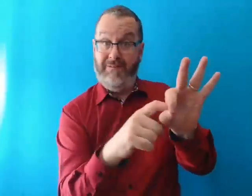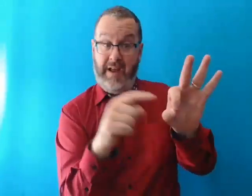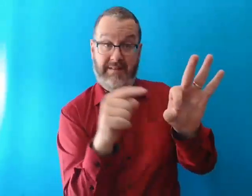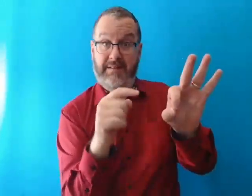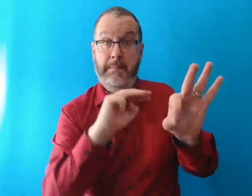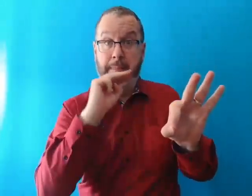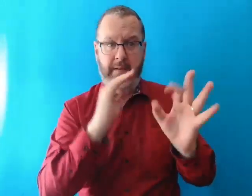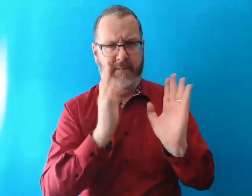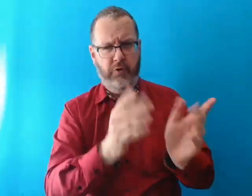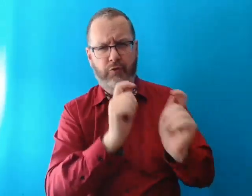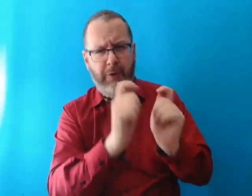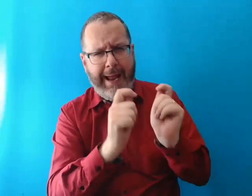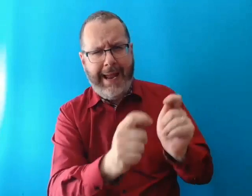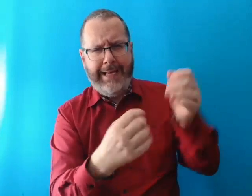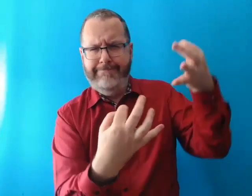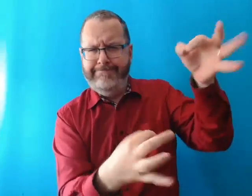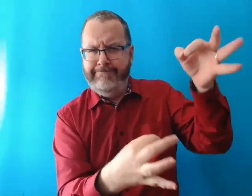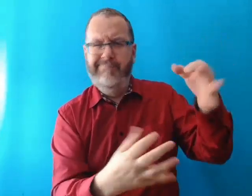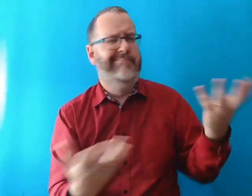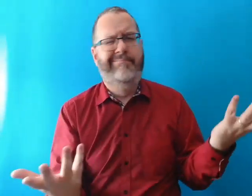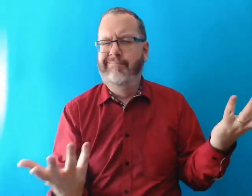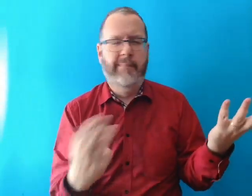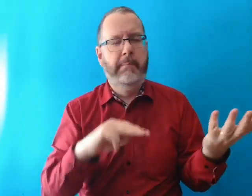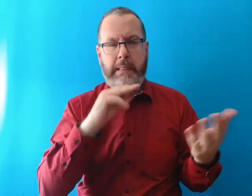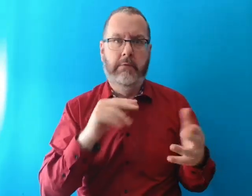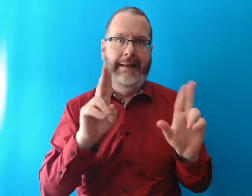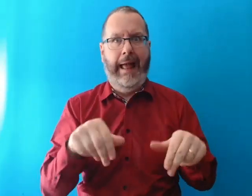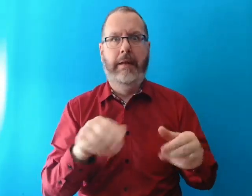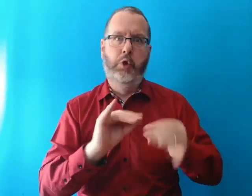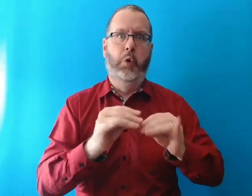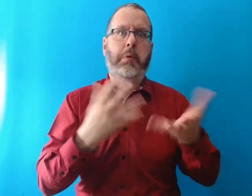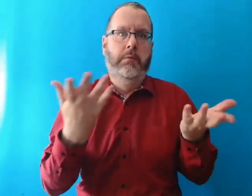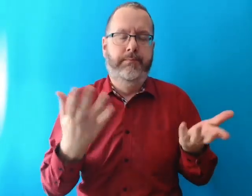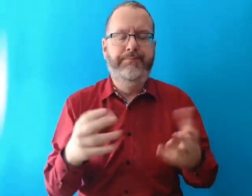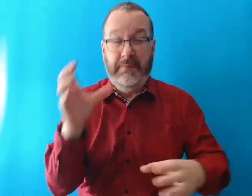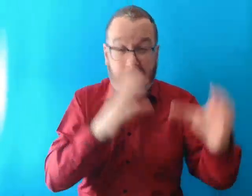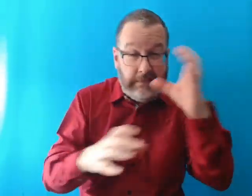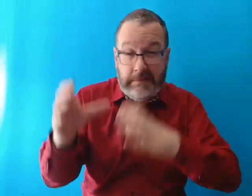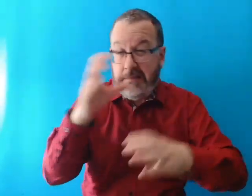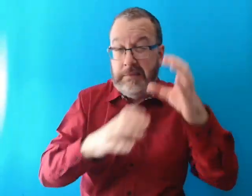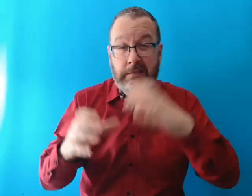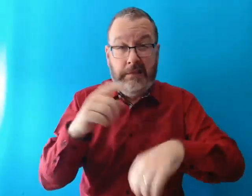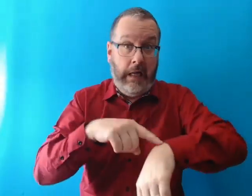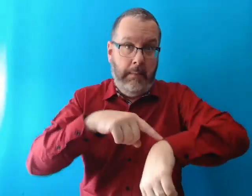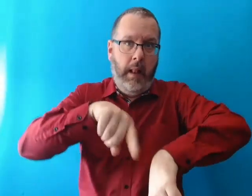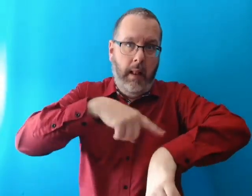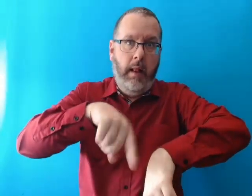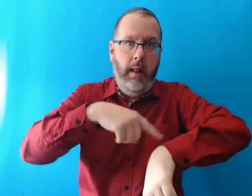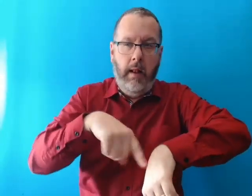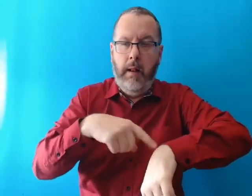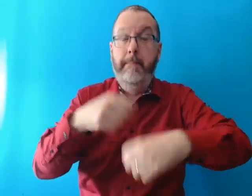(of course this wouldn't have meant trained – just ‘able to do the job’….)